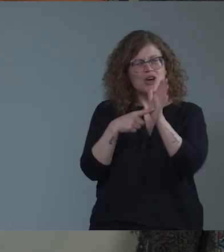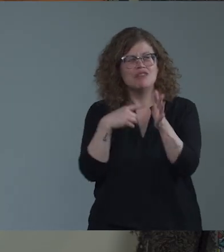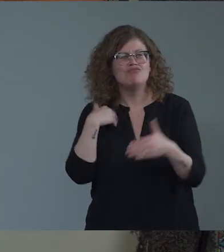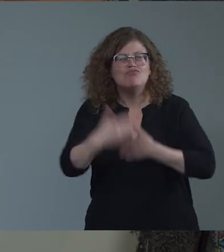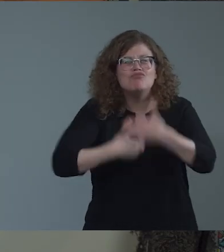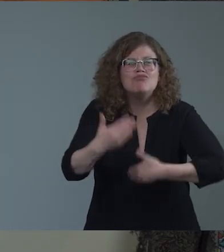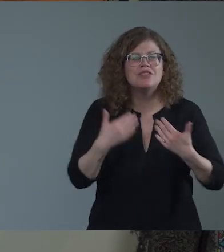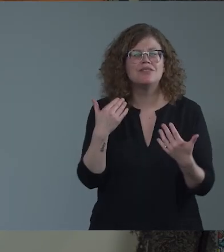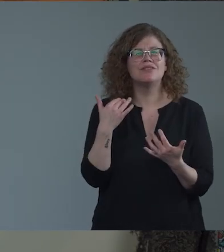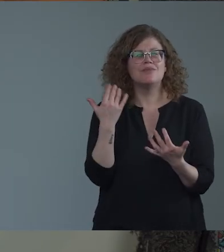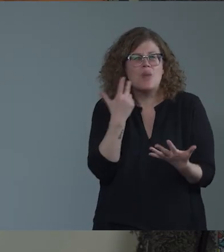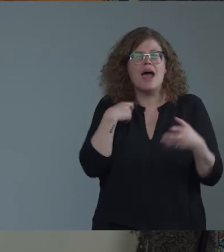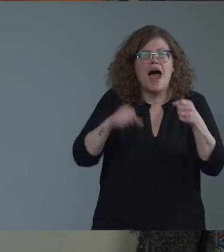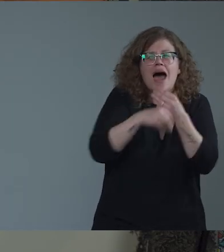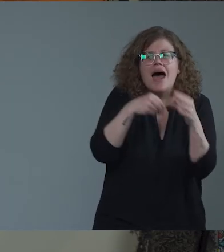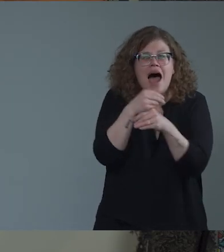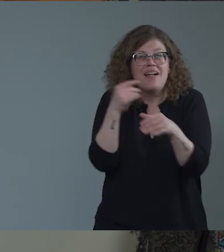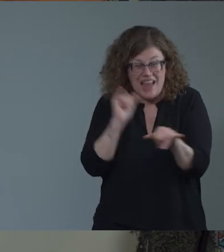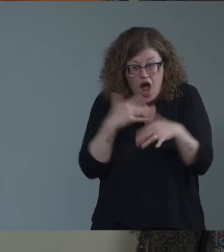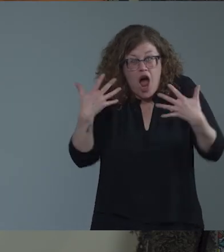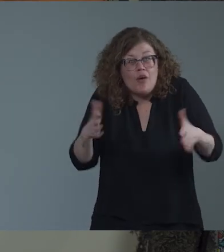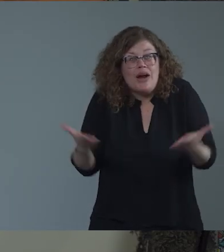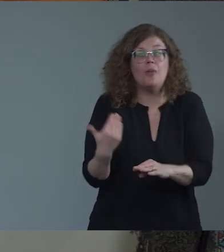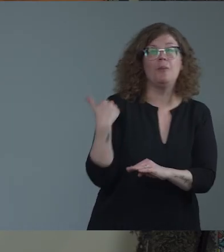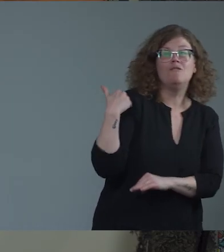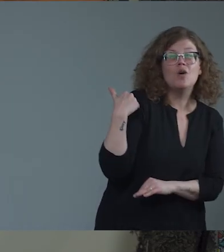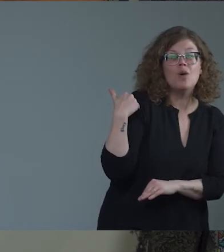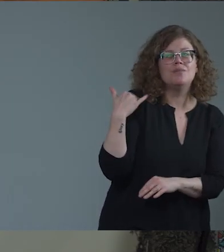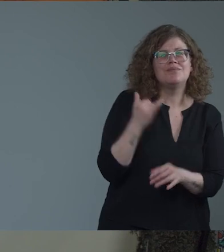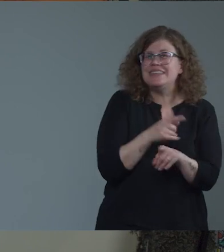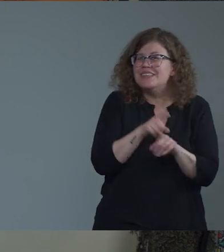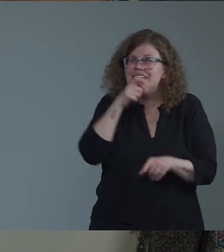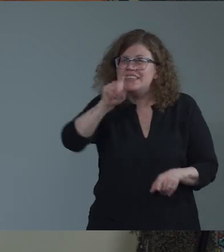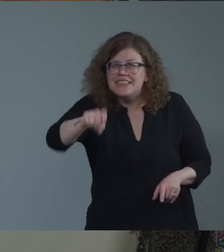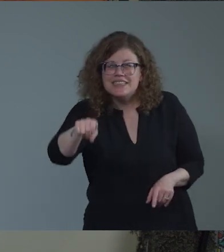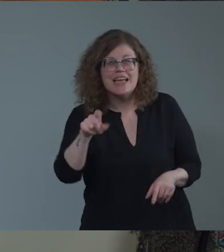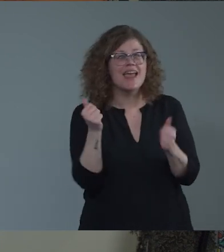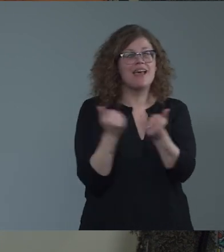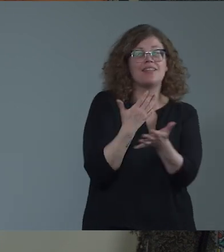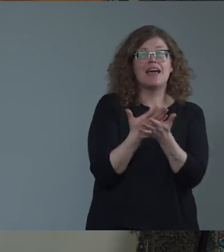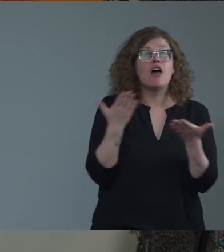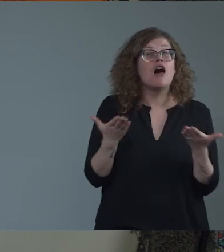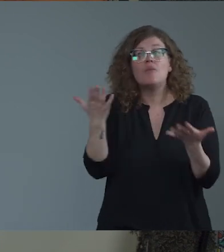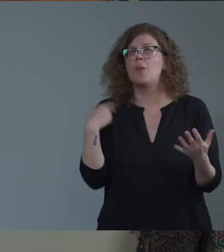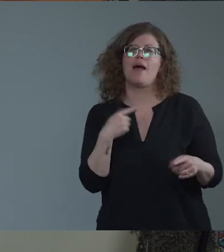There's a reason why that happens, right? It’s a place for us to show visually how we're feeling in this moment.